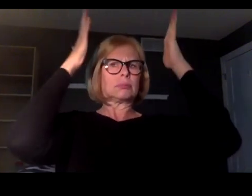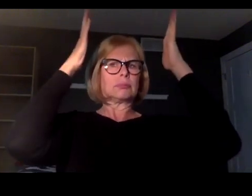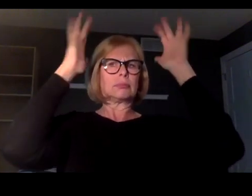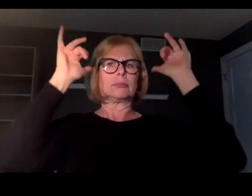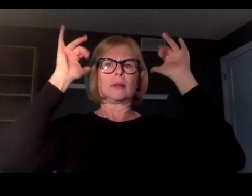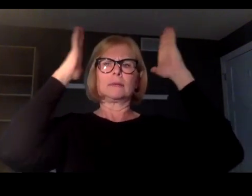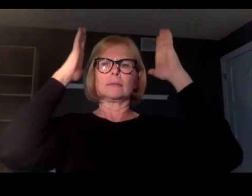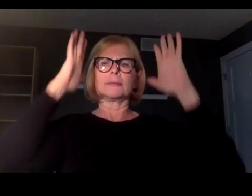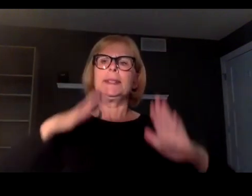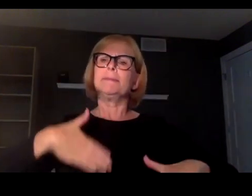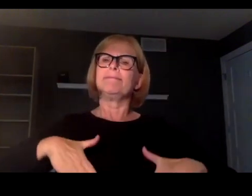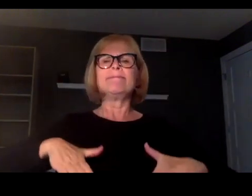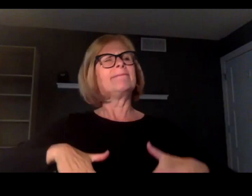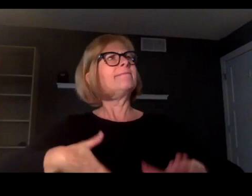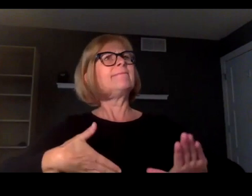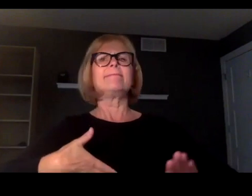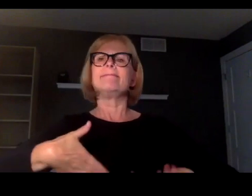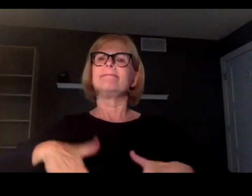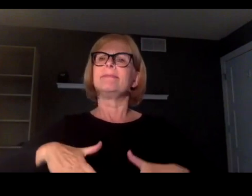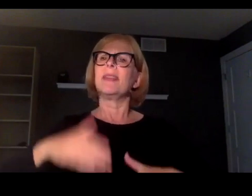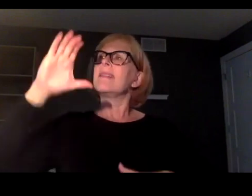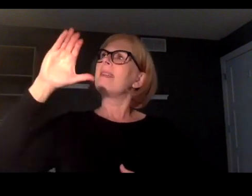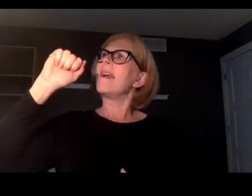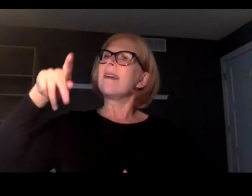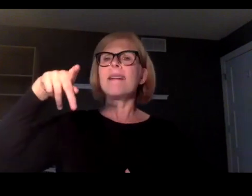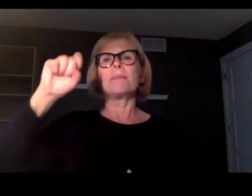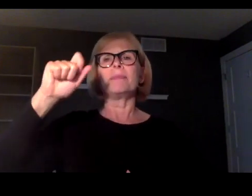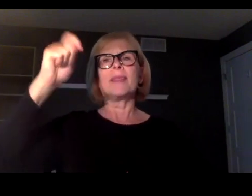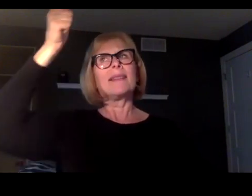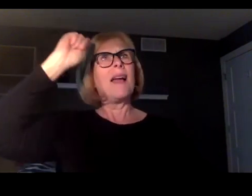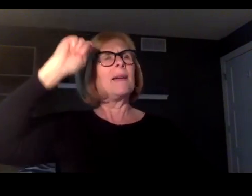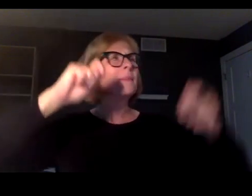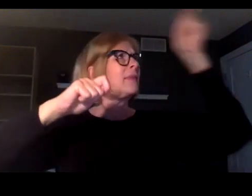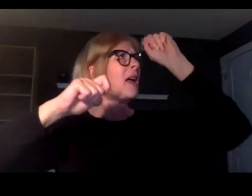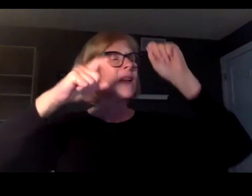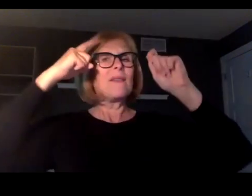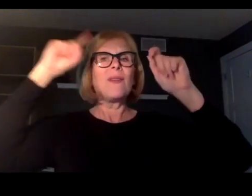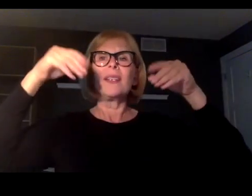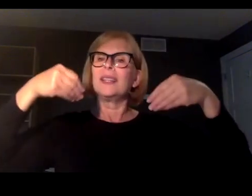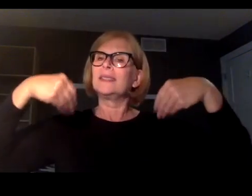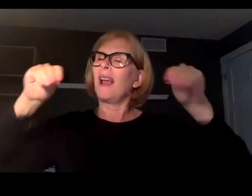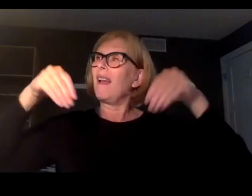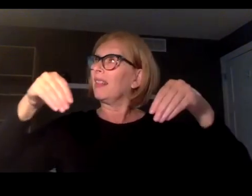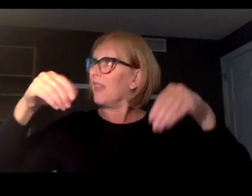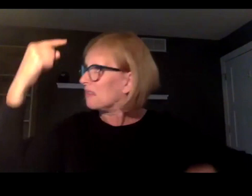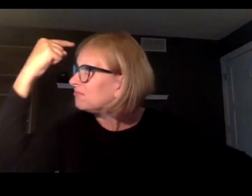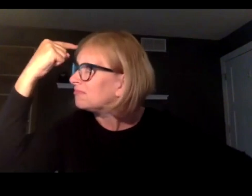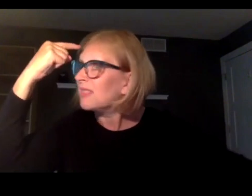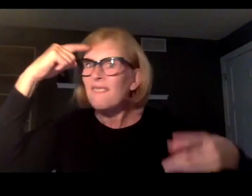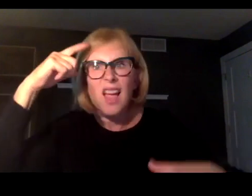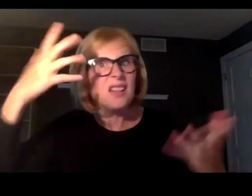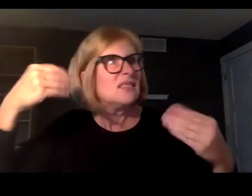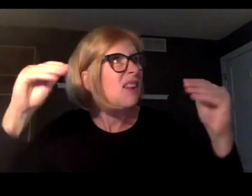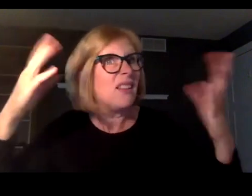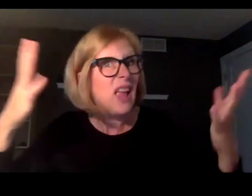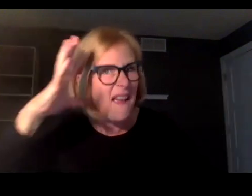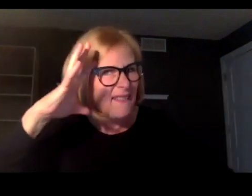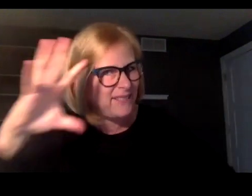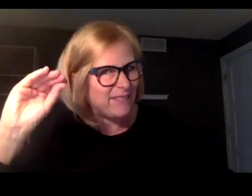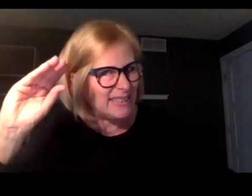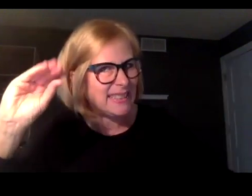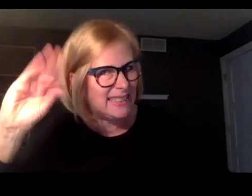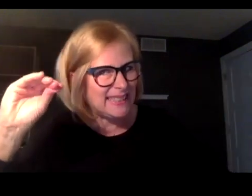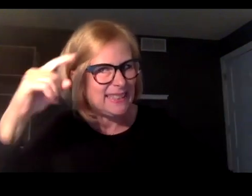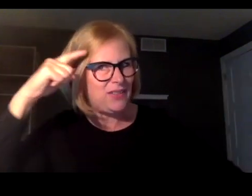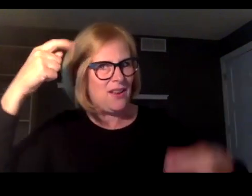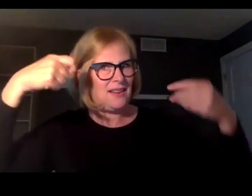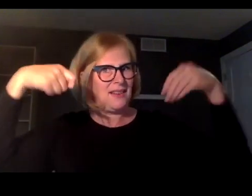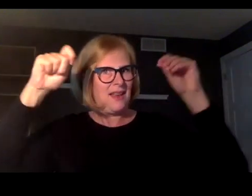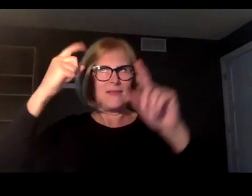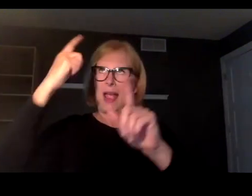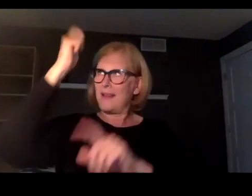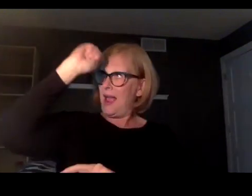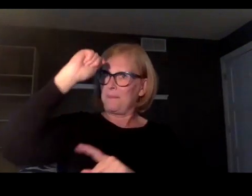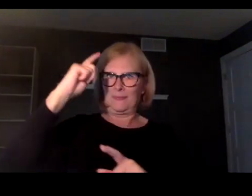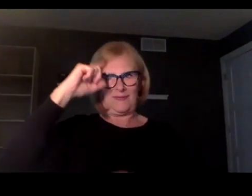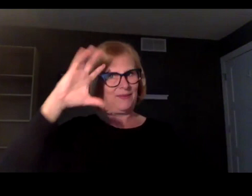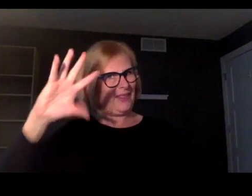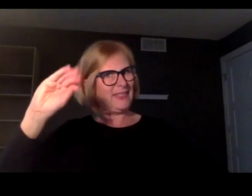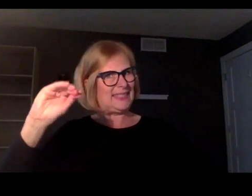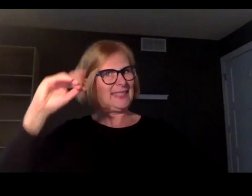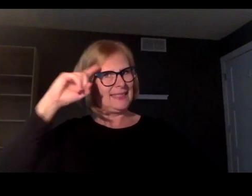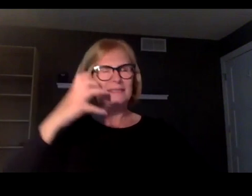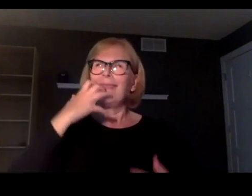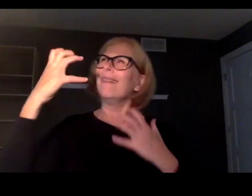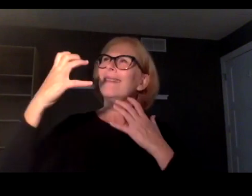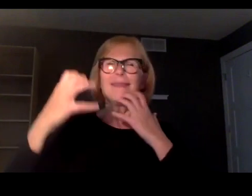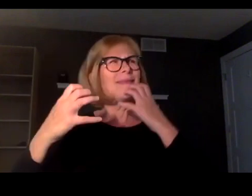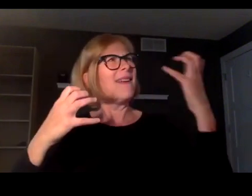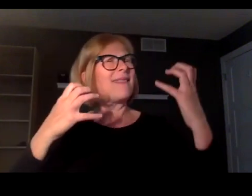As he went along he called, "Caps! Caps for sale! Fifty cents a cap!"